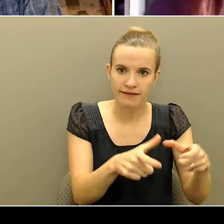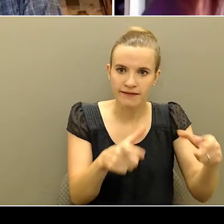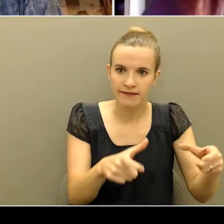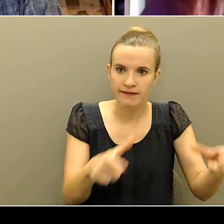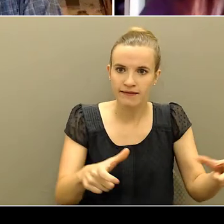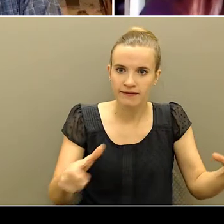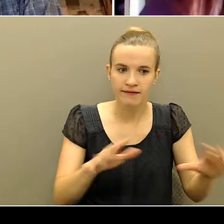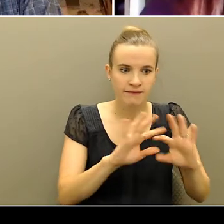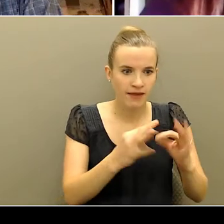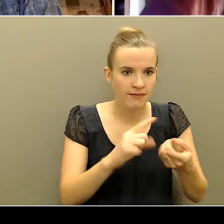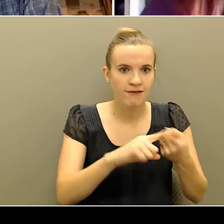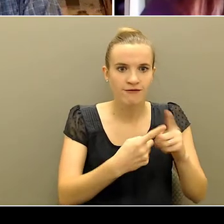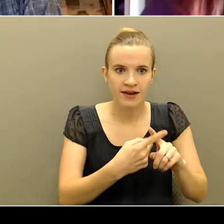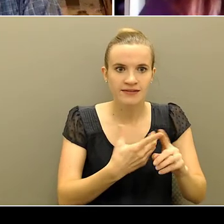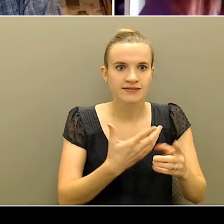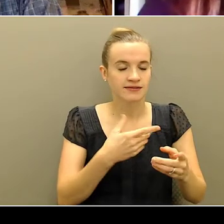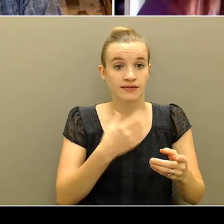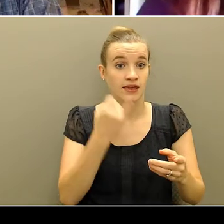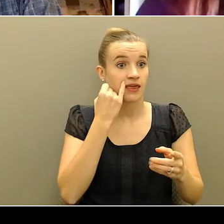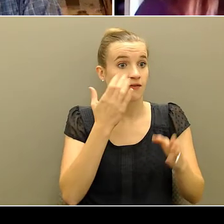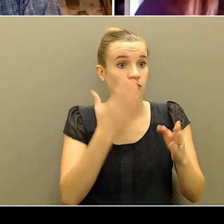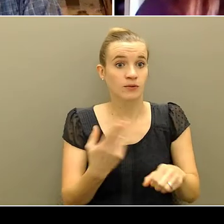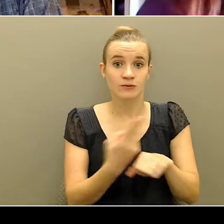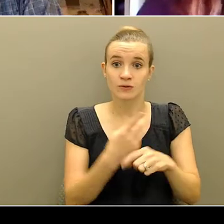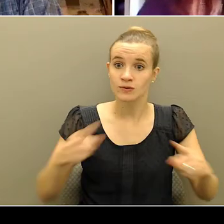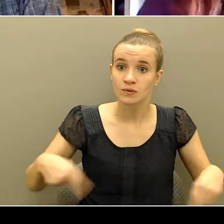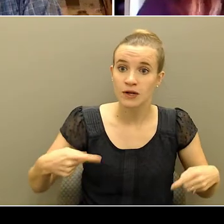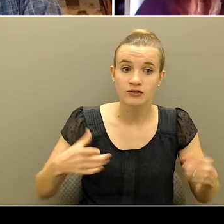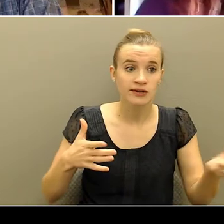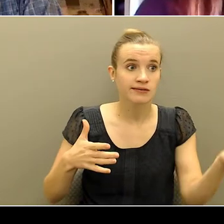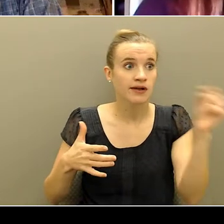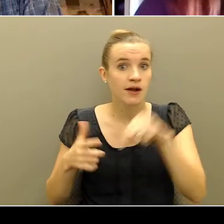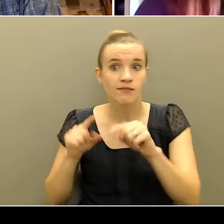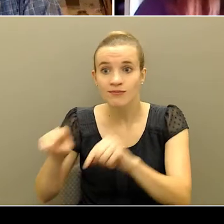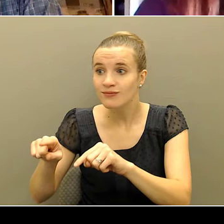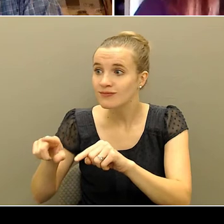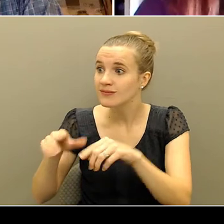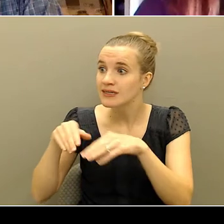us and I want all of us to be seen as not, you know, not a second thought not